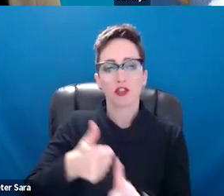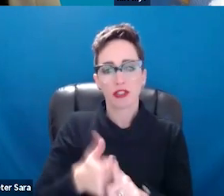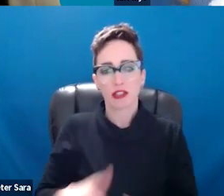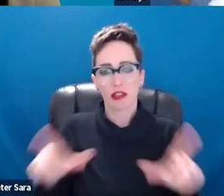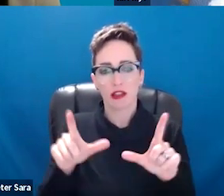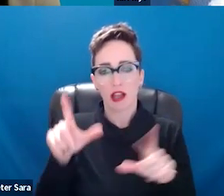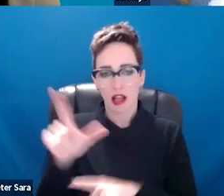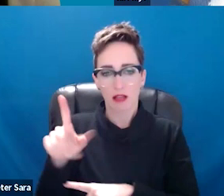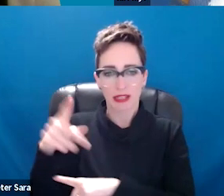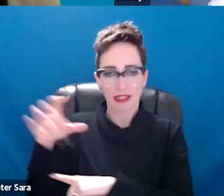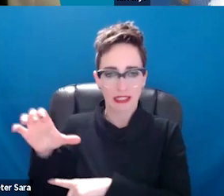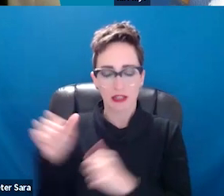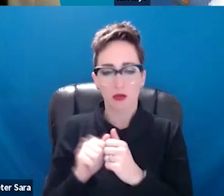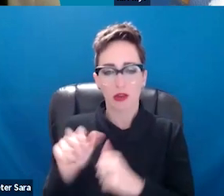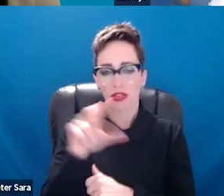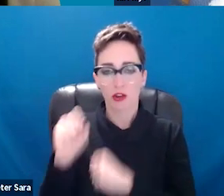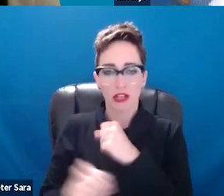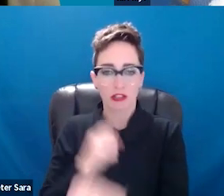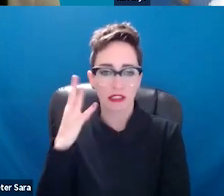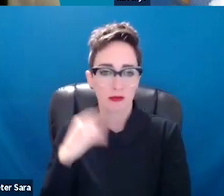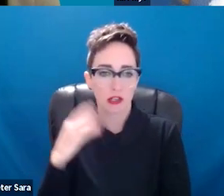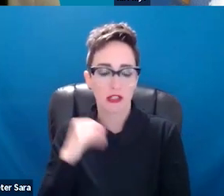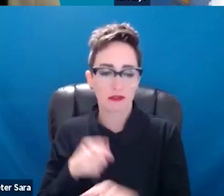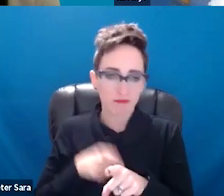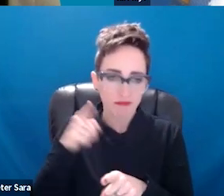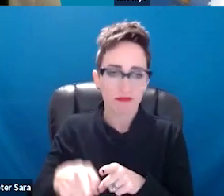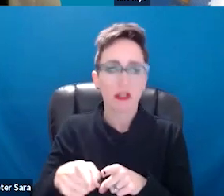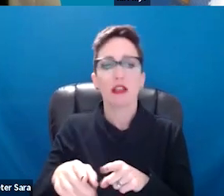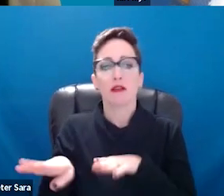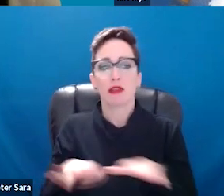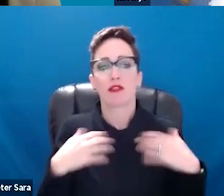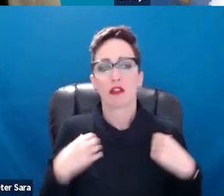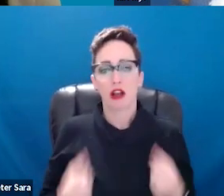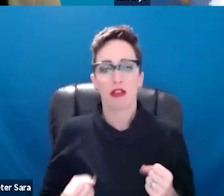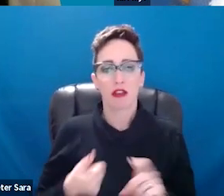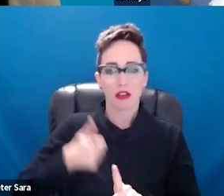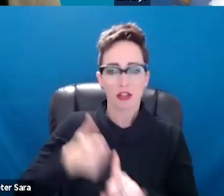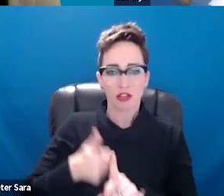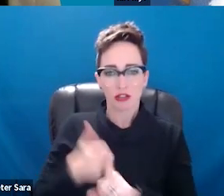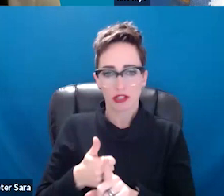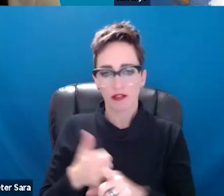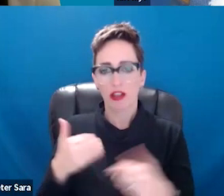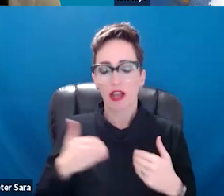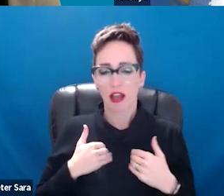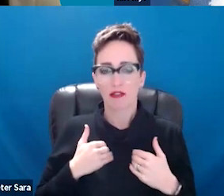with over 30 years of experience in the behavioral health field and is a person with mental health life experience.